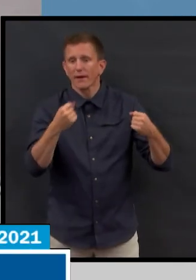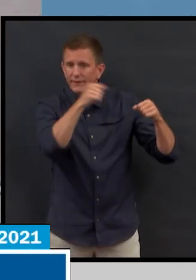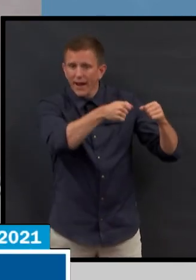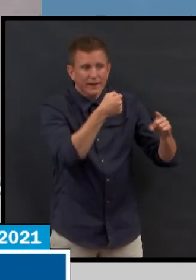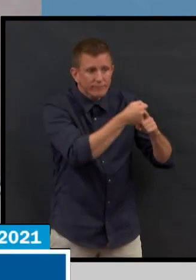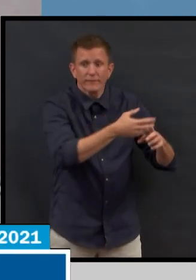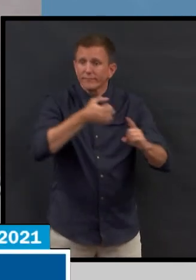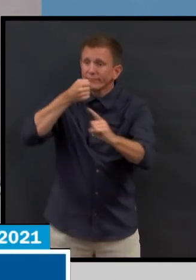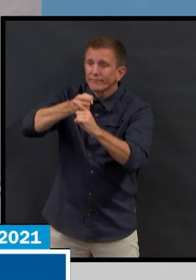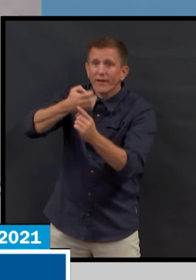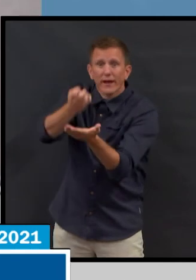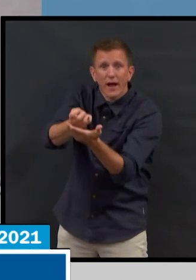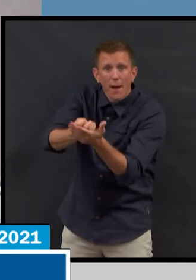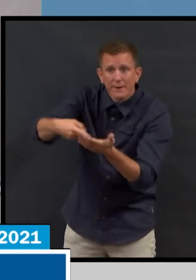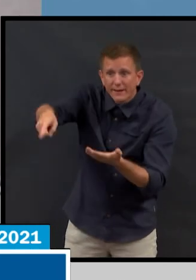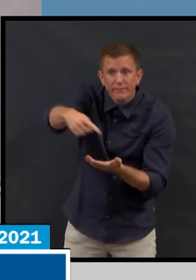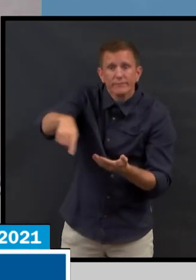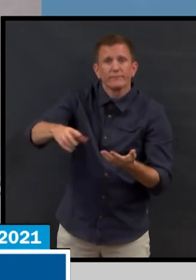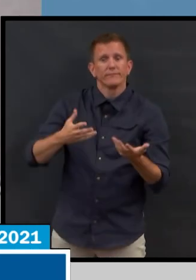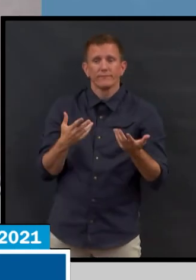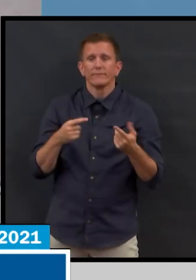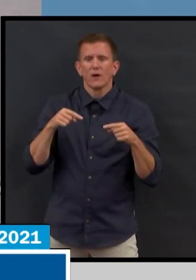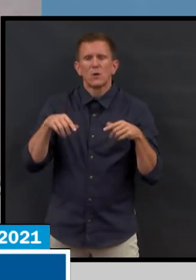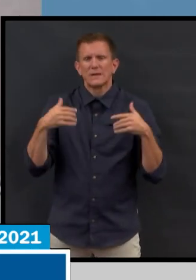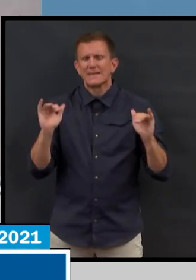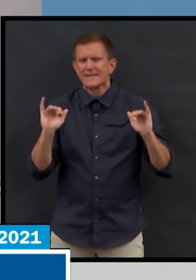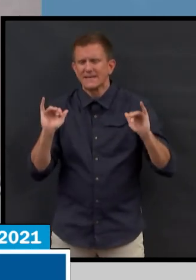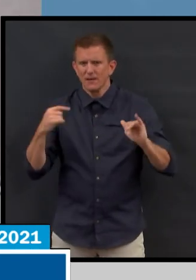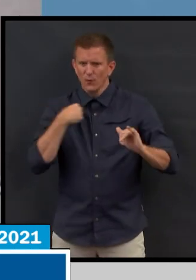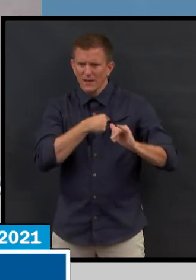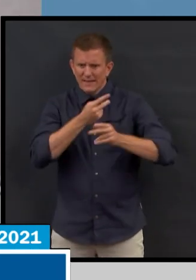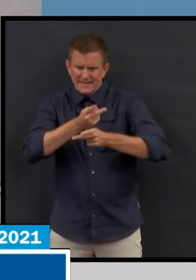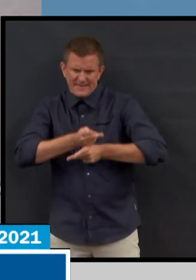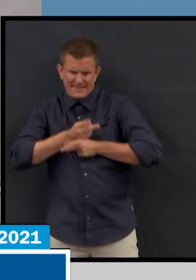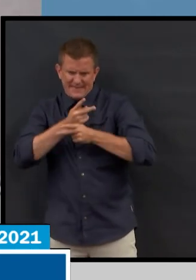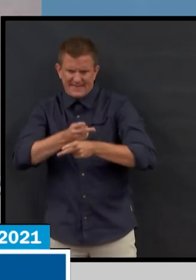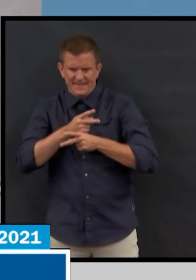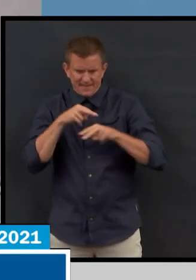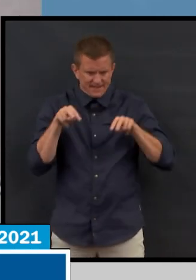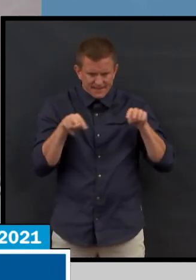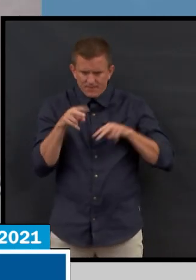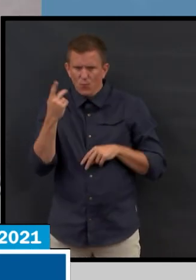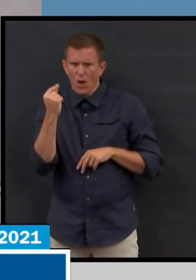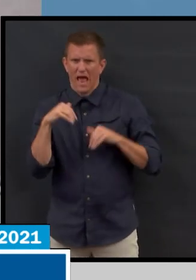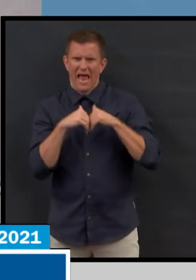with the number of public health controls that we have in place and and i i want to reserve